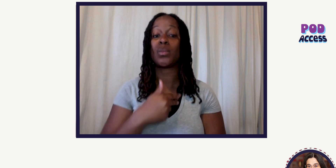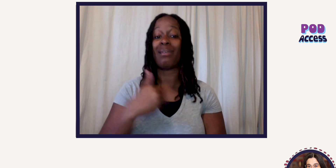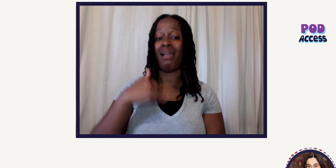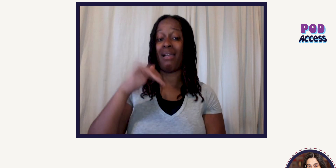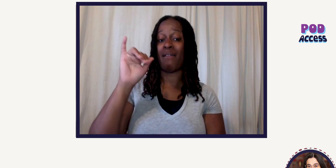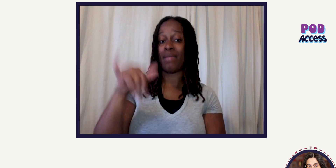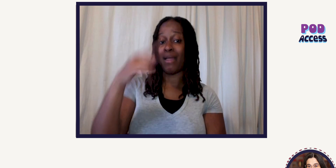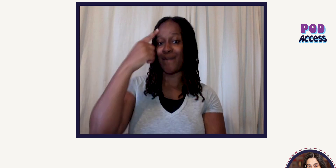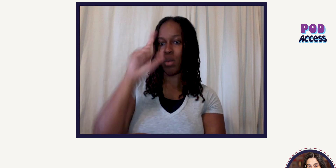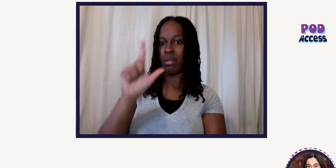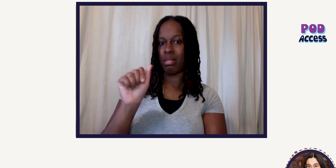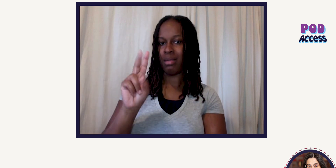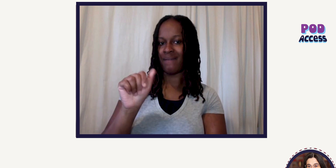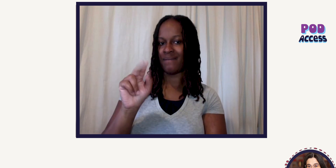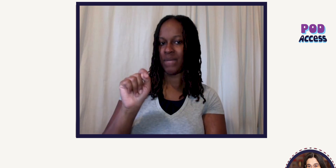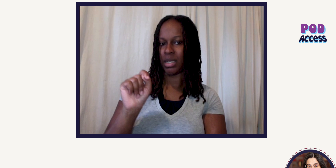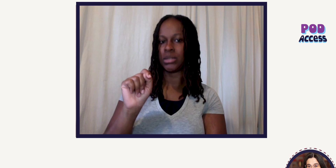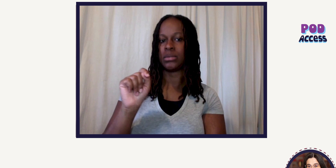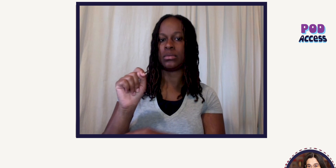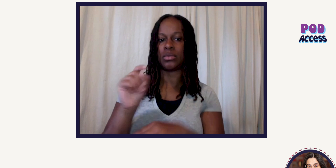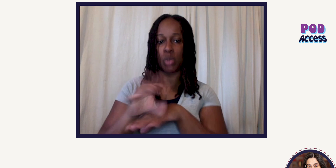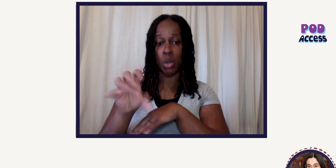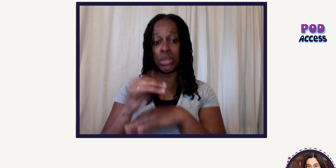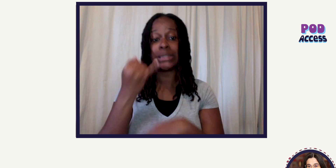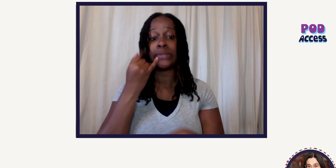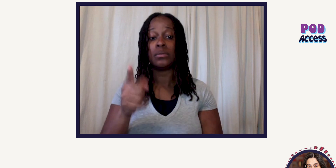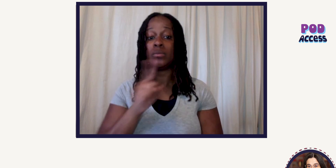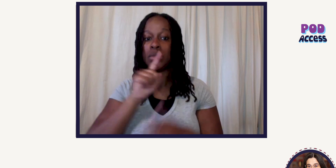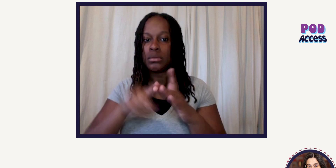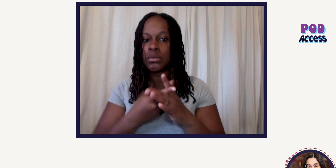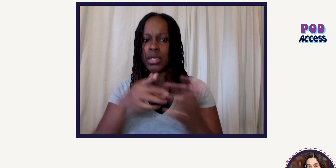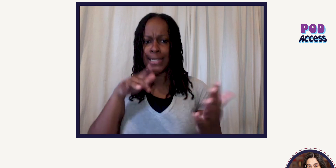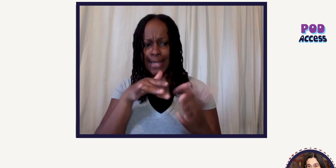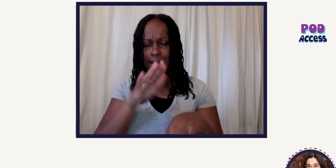We have that for LaVant Consulting. If you really start studying our Instagram feed, for example,